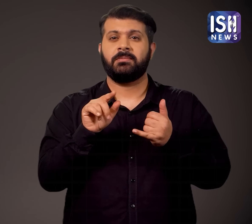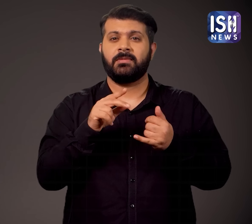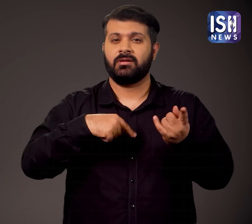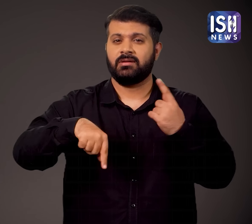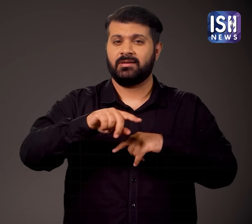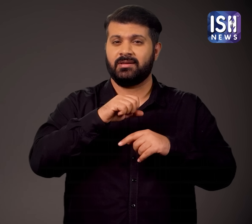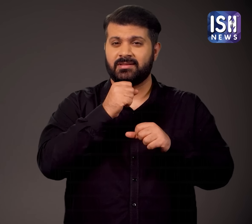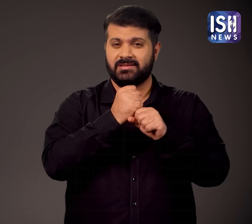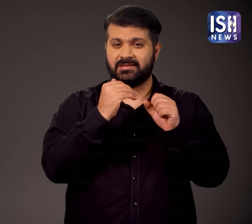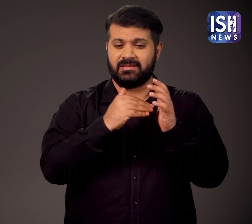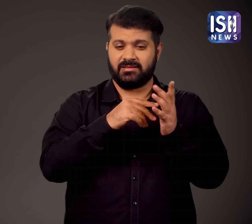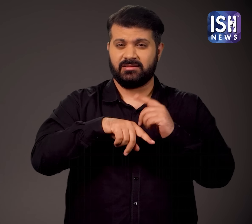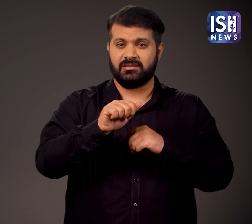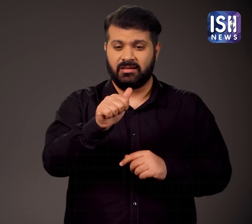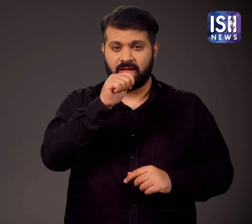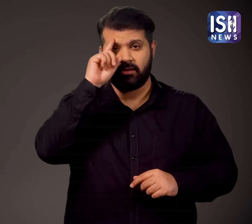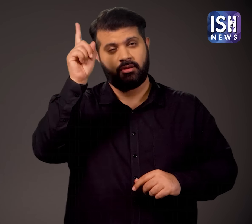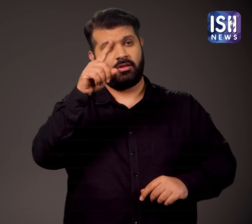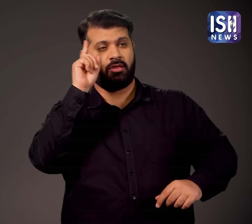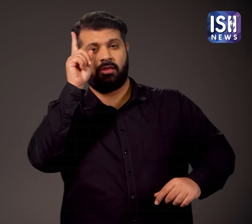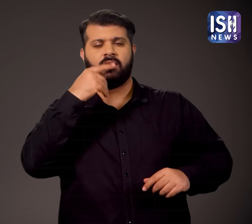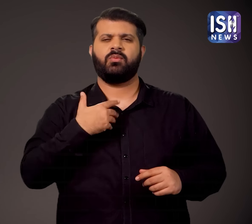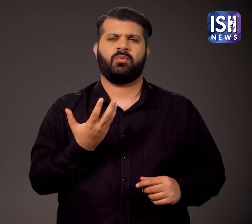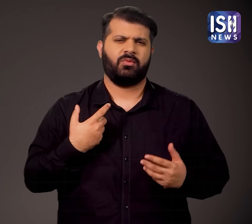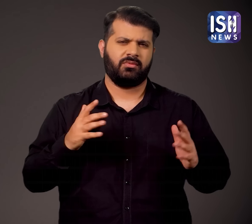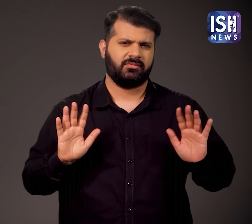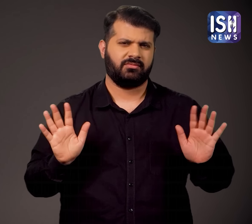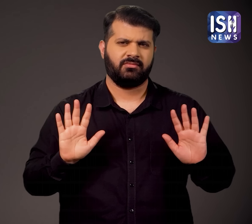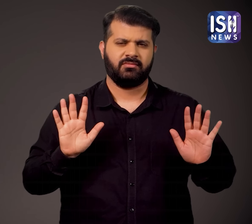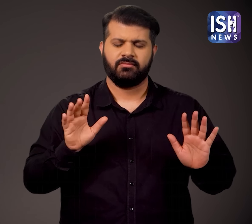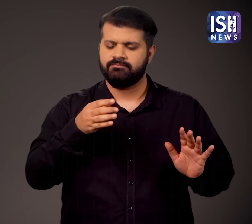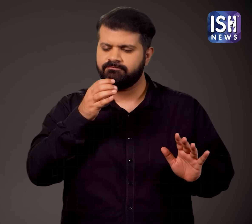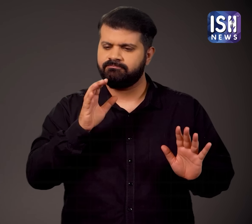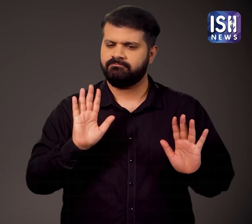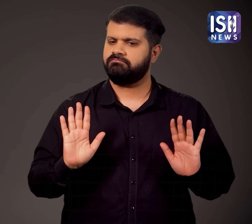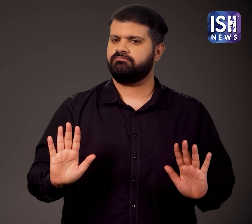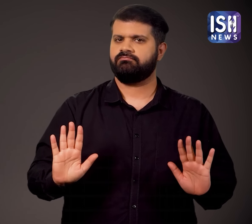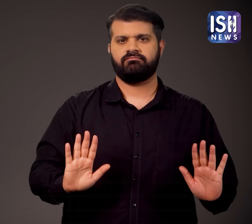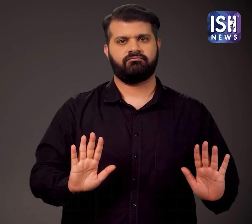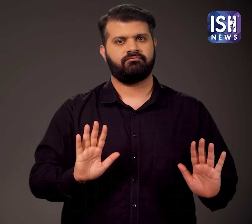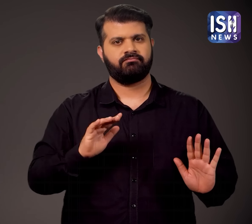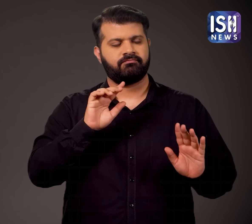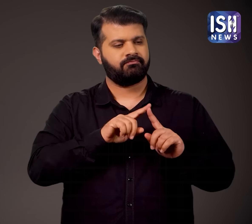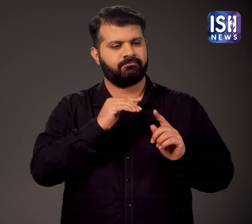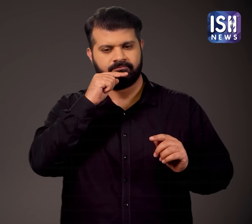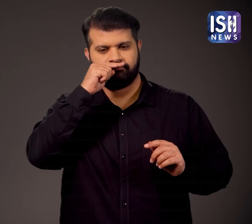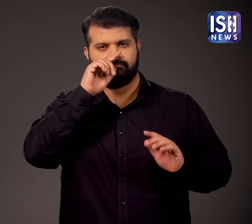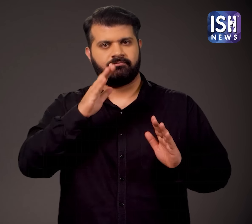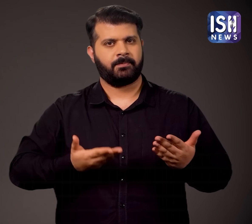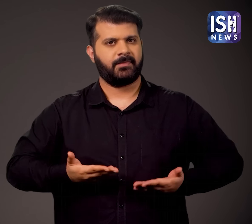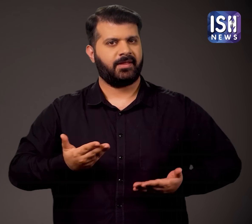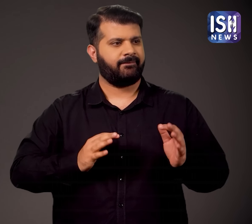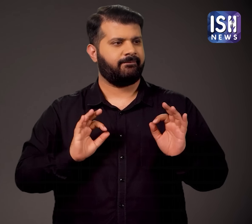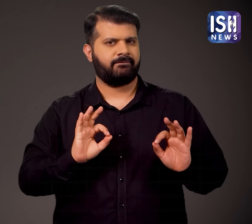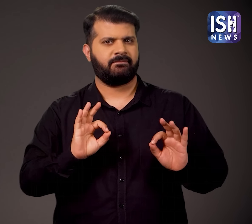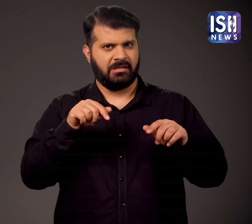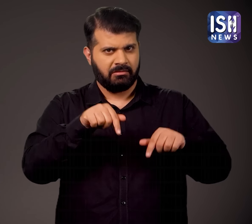Young people are choosing to drink less or not drink at all, preferring to stay sober and present.